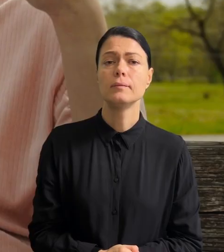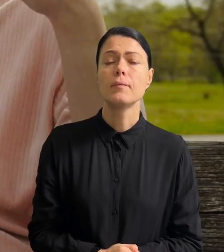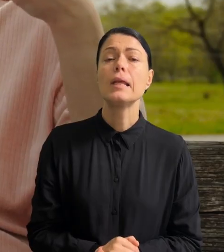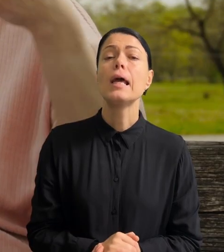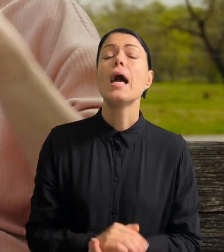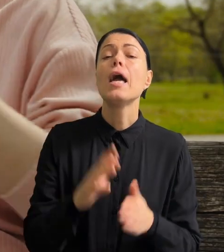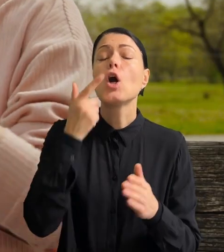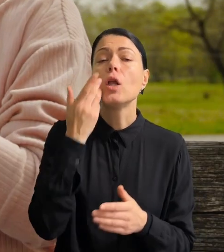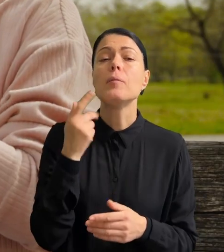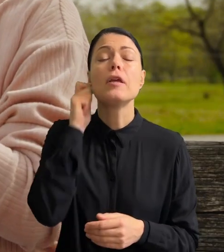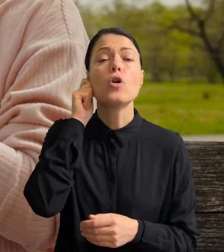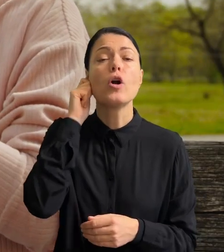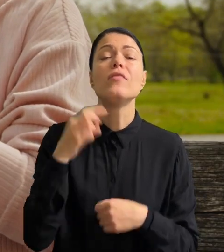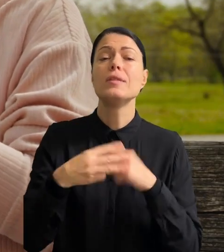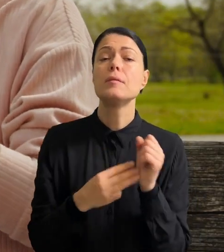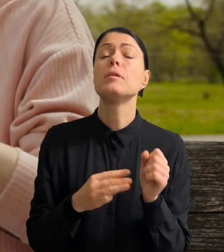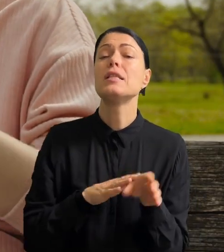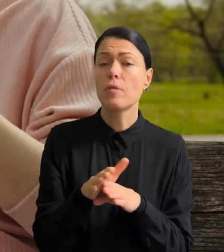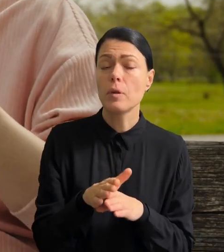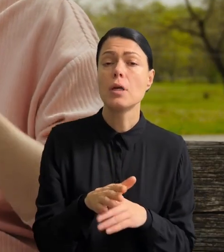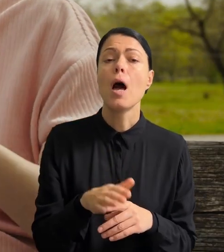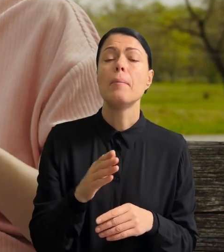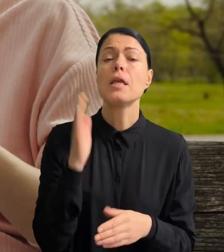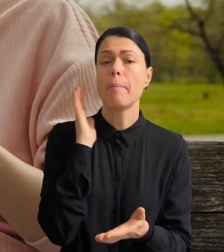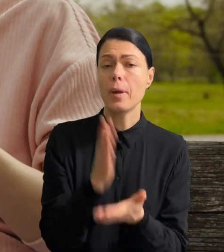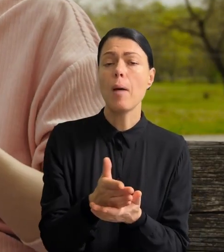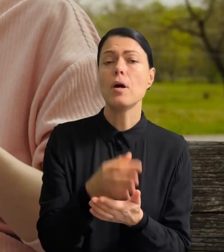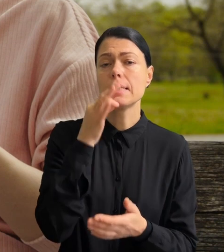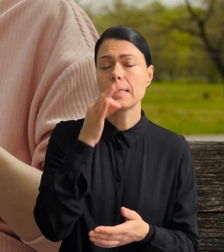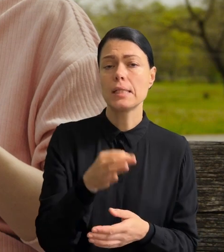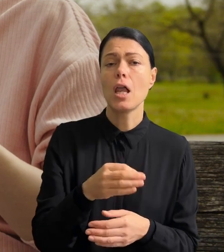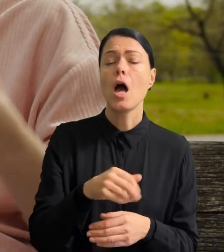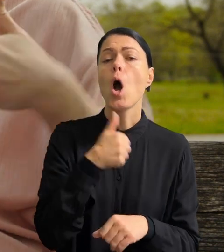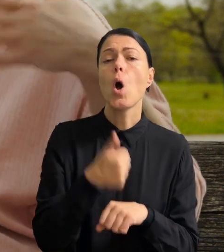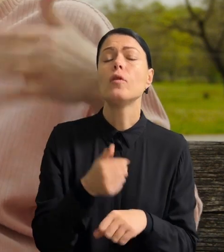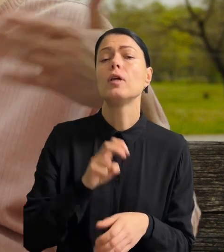It was only when I was 18 years old that the chief doctor of a hospital told me directly.